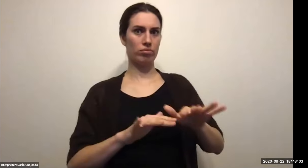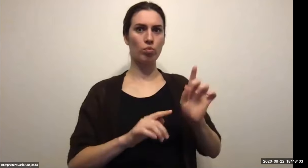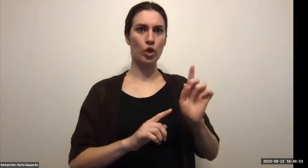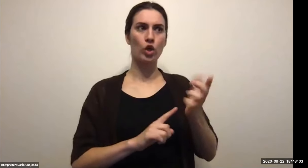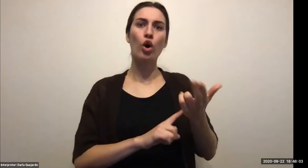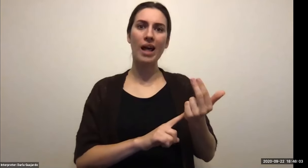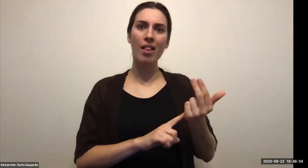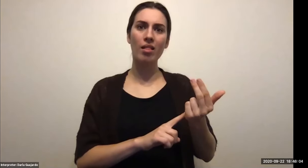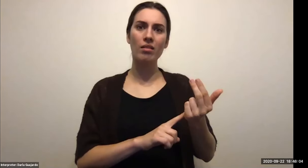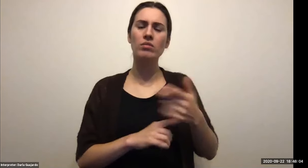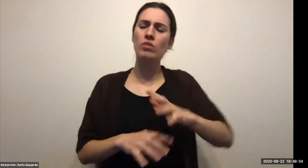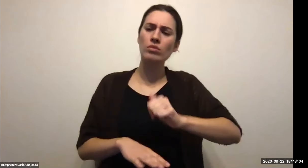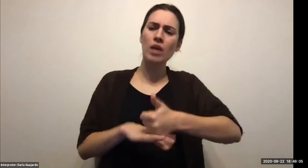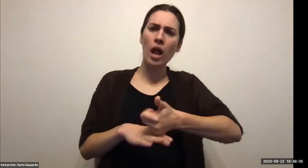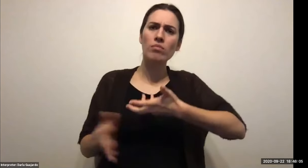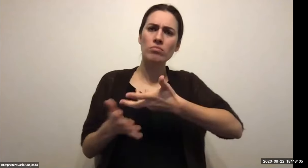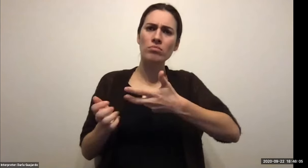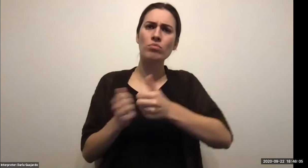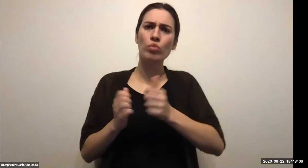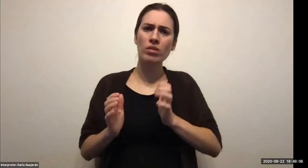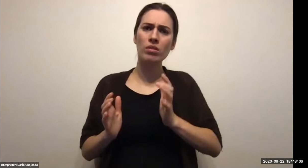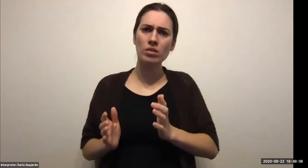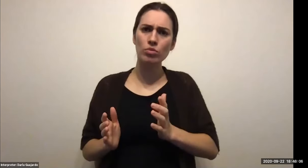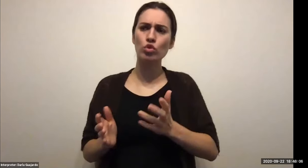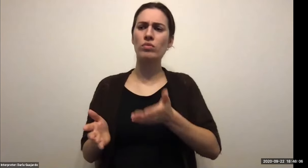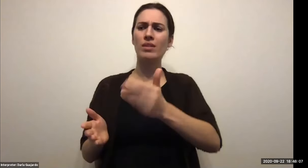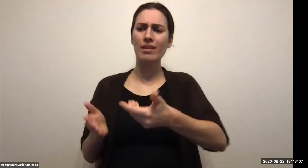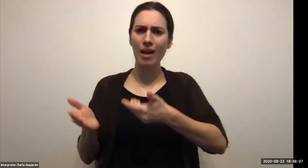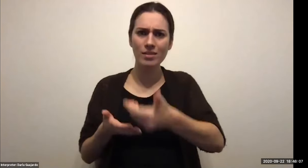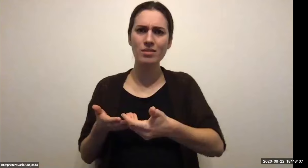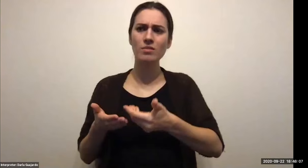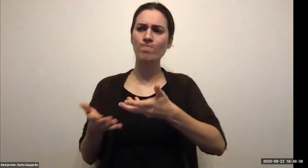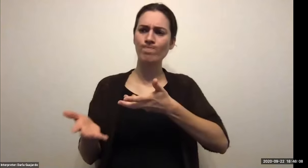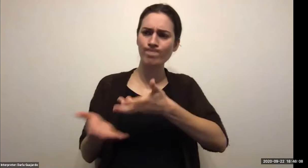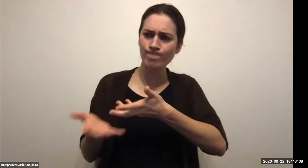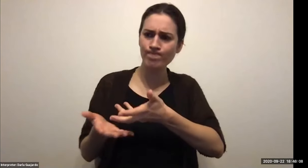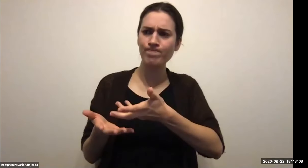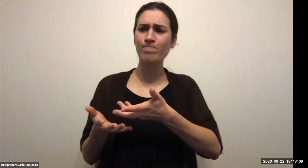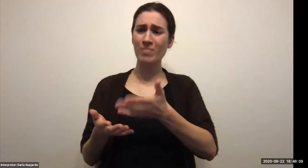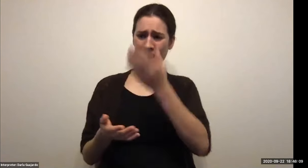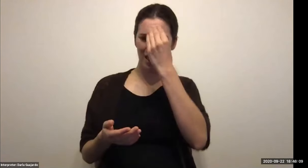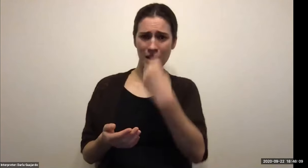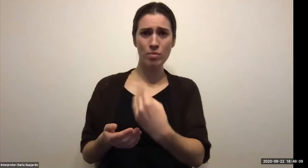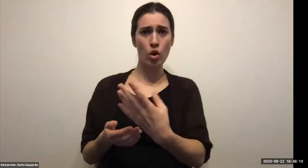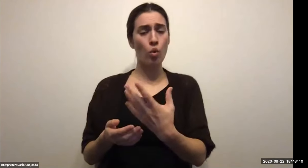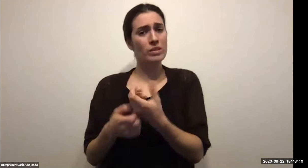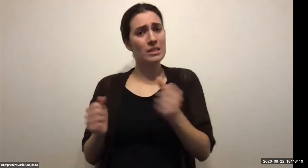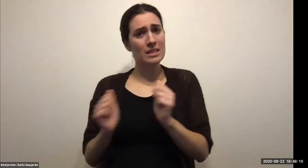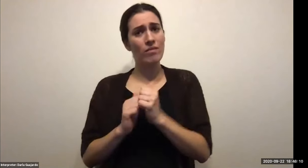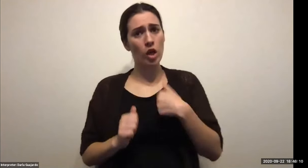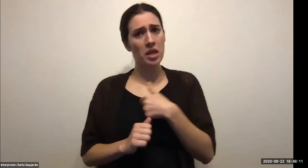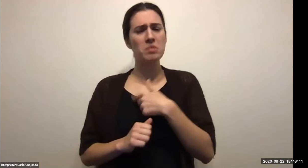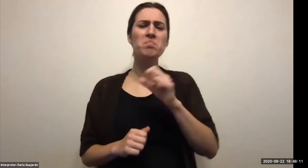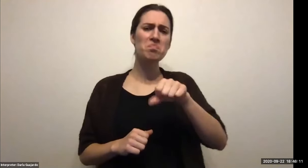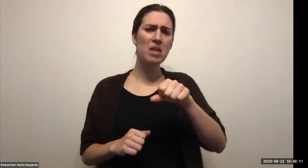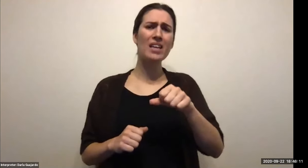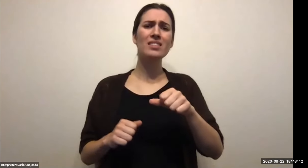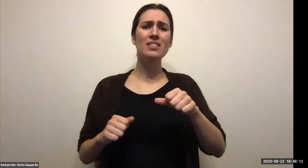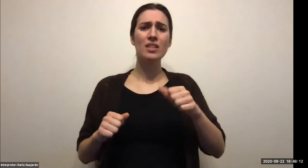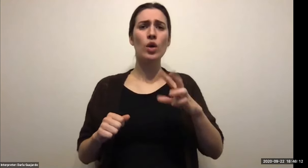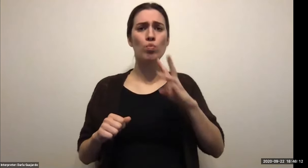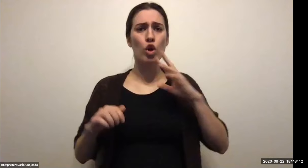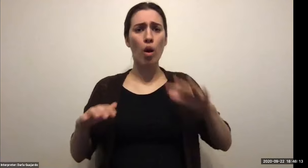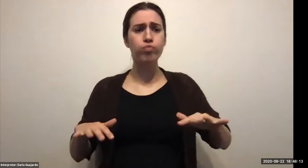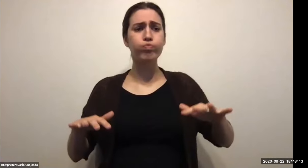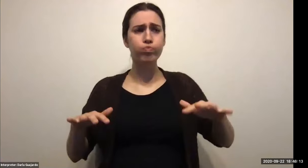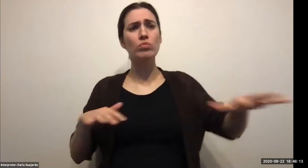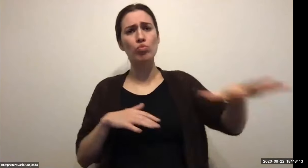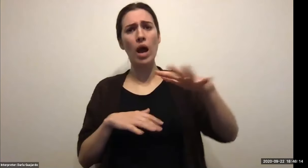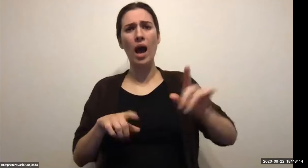Keith Wolling: We set up the ballroom like a cruise ship and we had breakfast breakfast meals for breakfast, lunch and dinner, and we were serving over 2500 meals per shift.